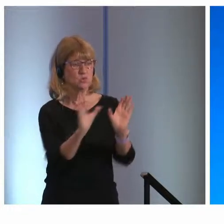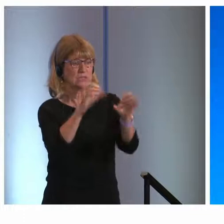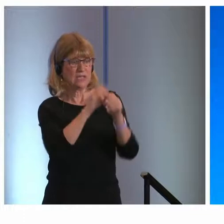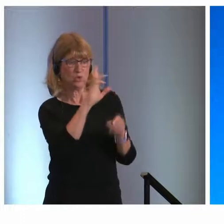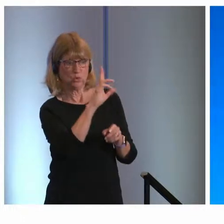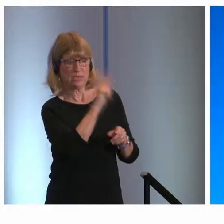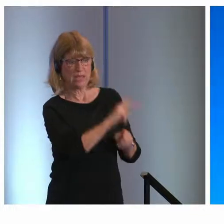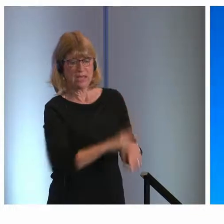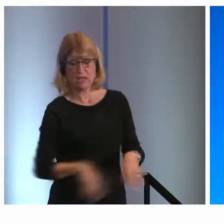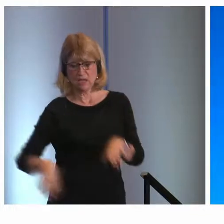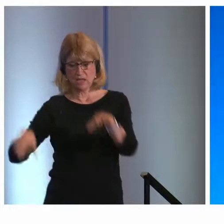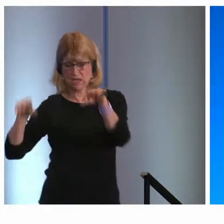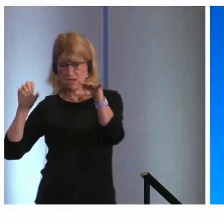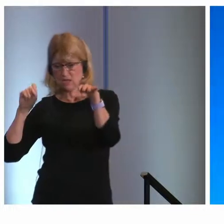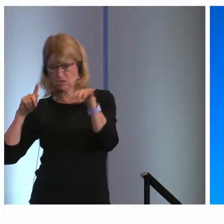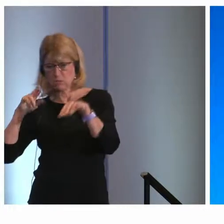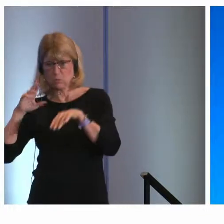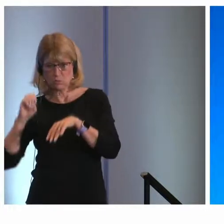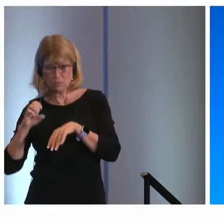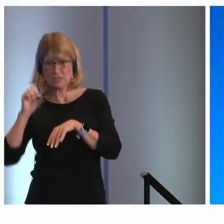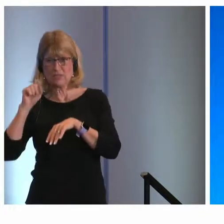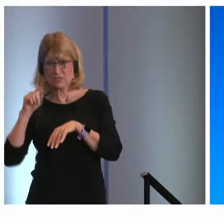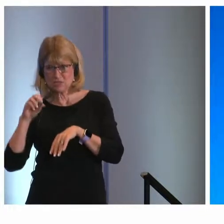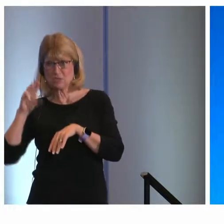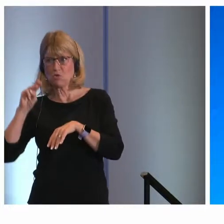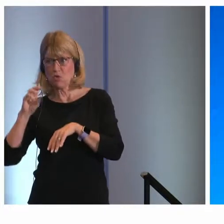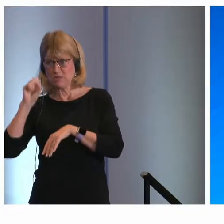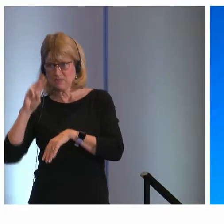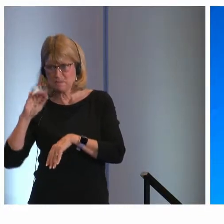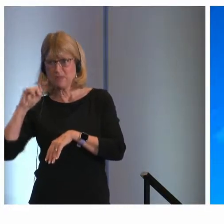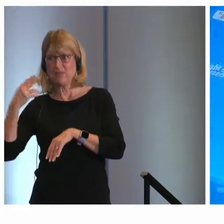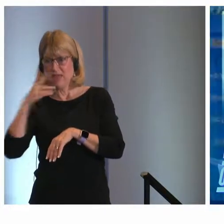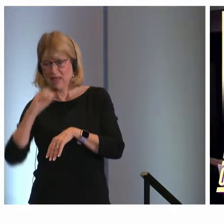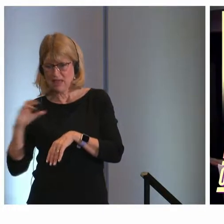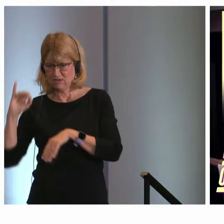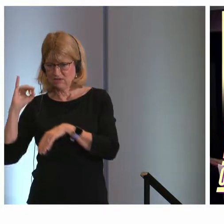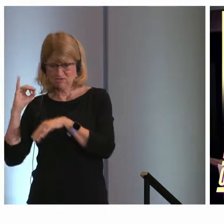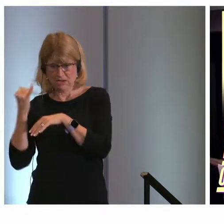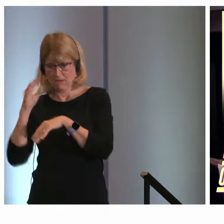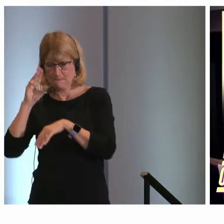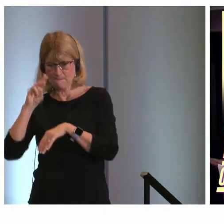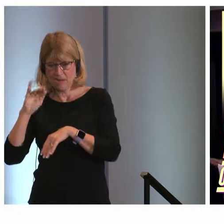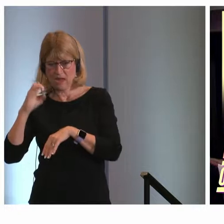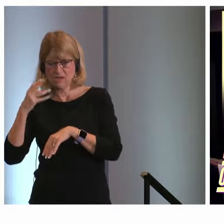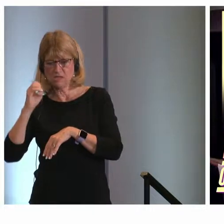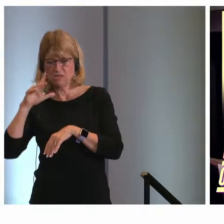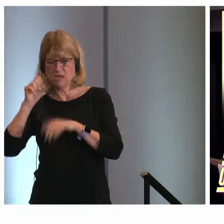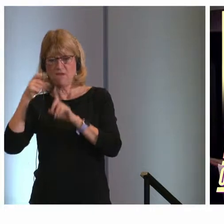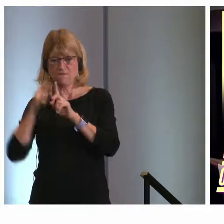disability rights movement in the U.K.